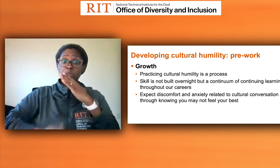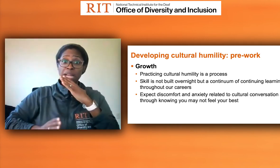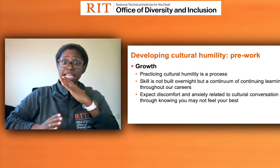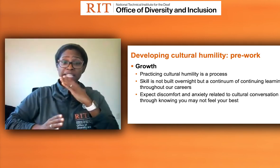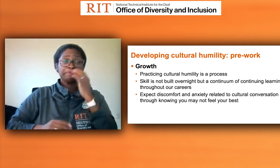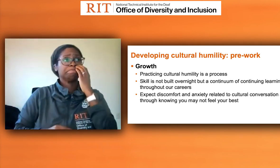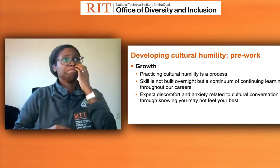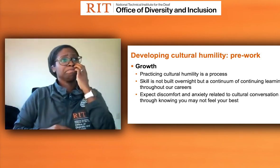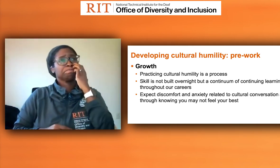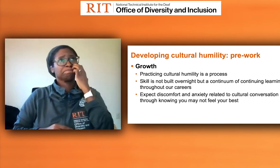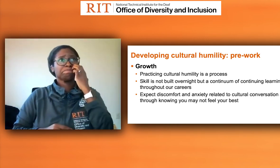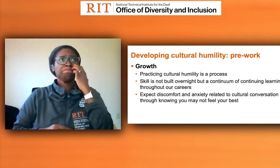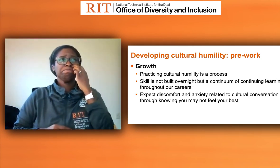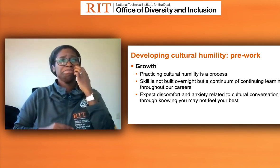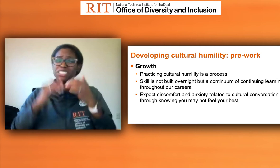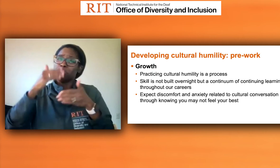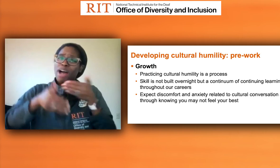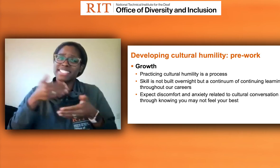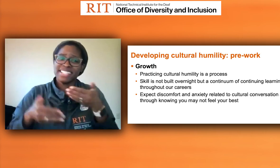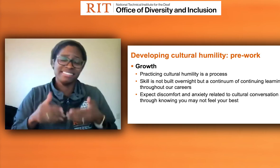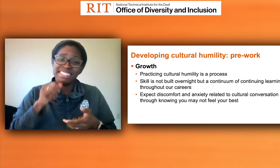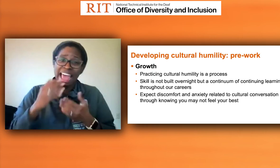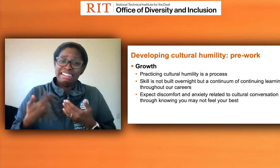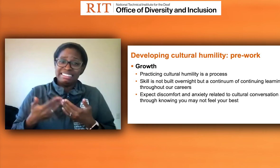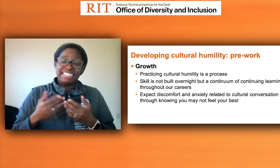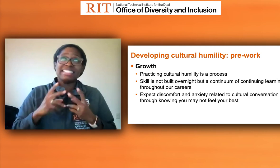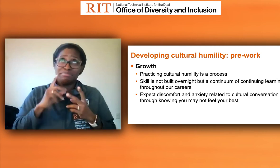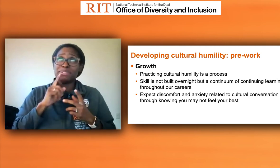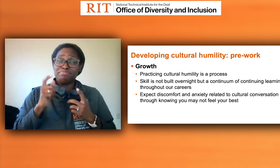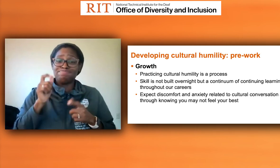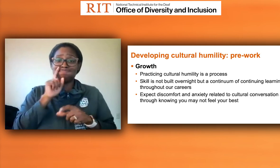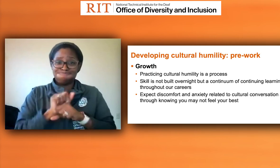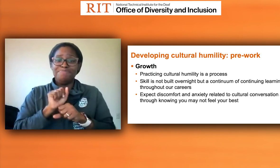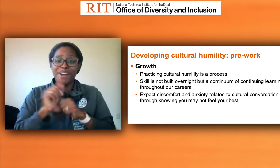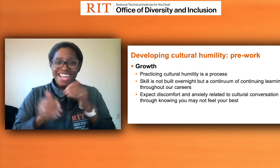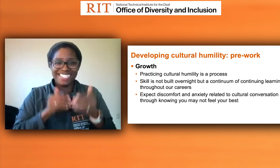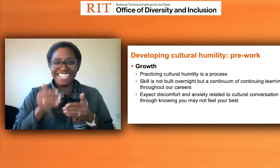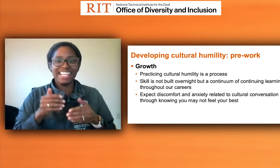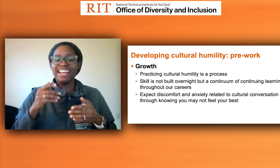One final thought I'd like to share with all of you is that cultural humility is a process.